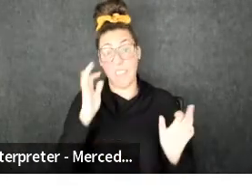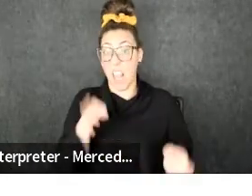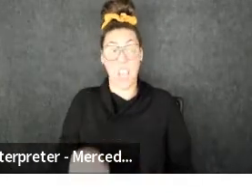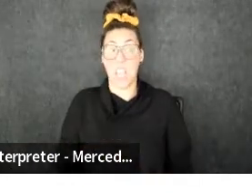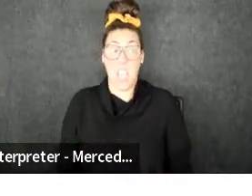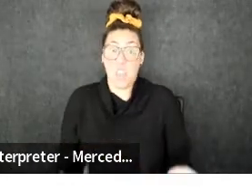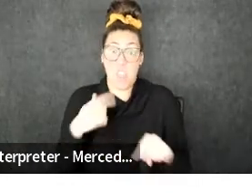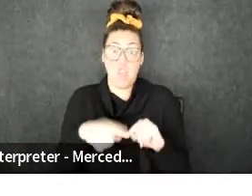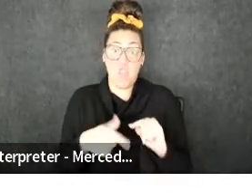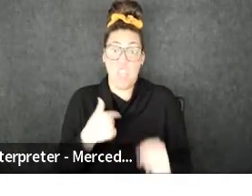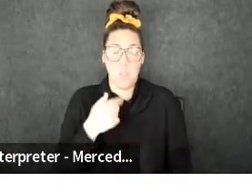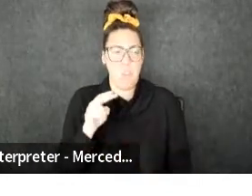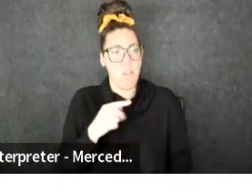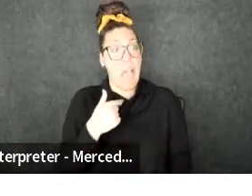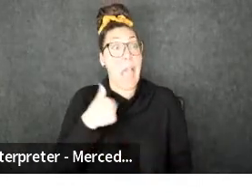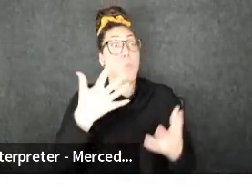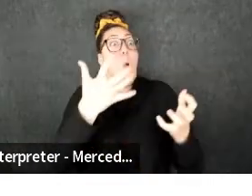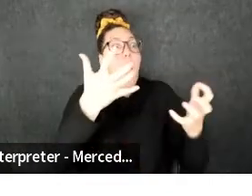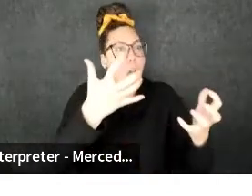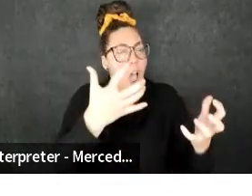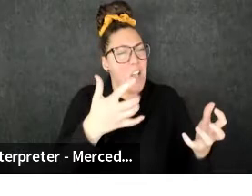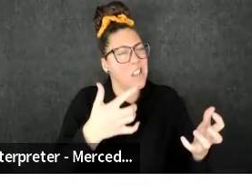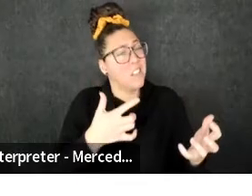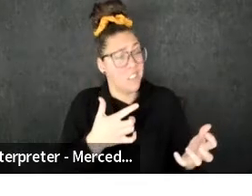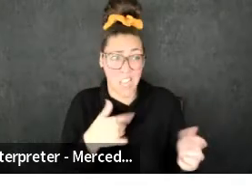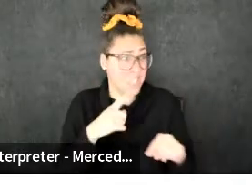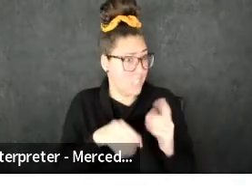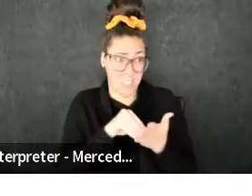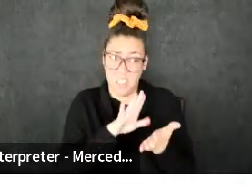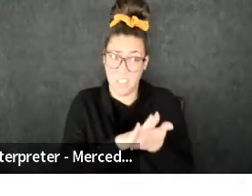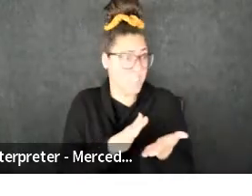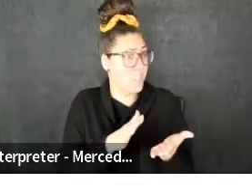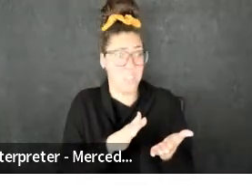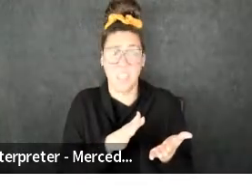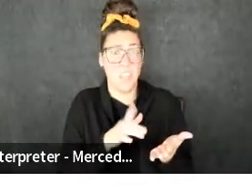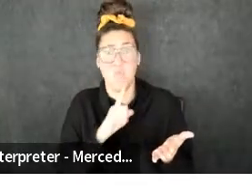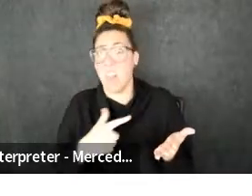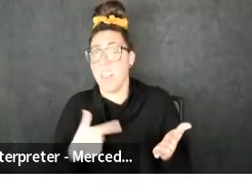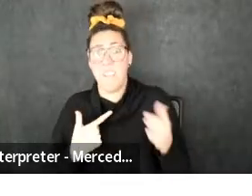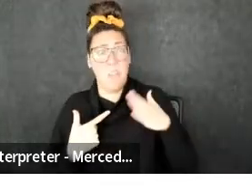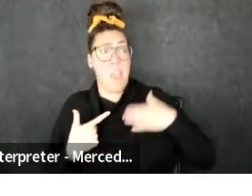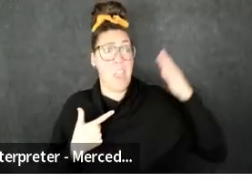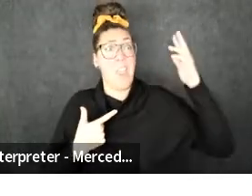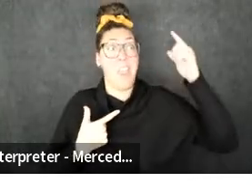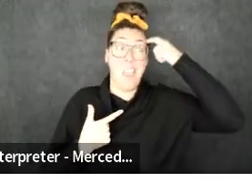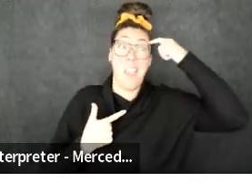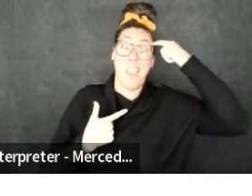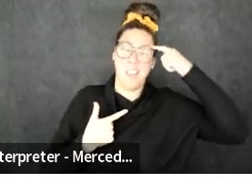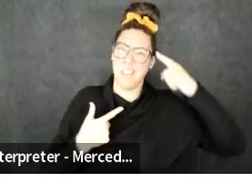So it's like where I wanted to be, but now let's get real. Mm. Yeah, it sort of, it, it,